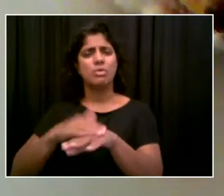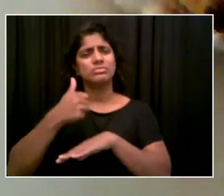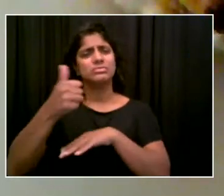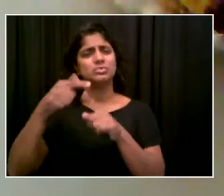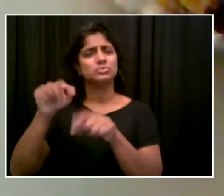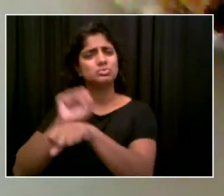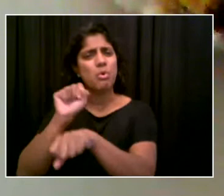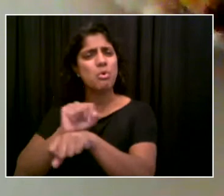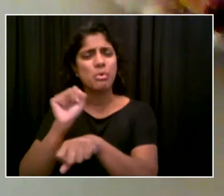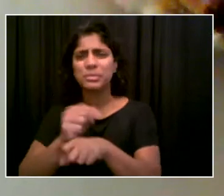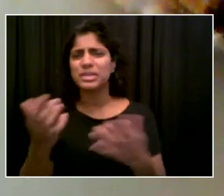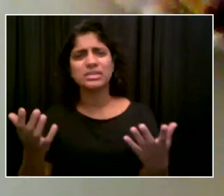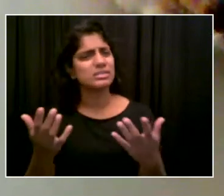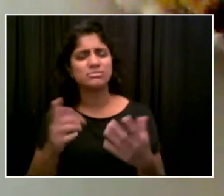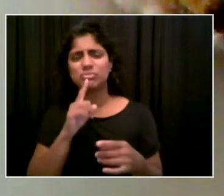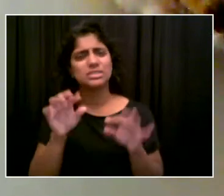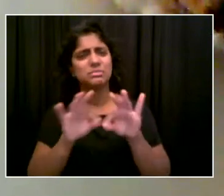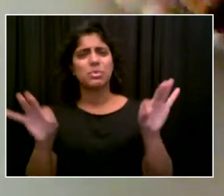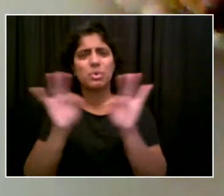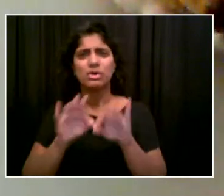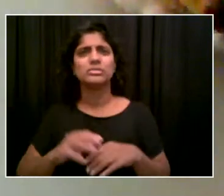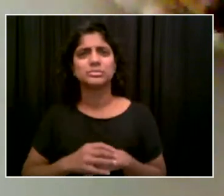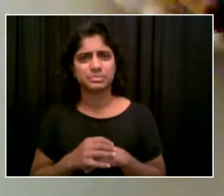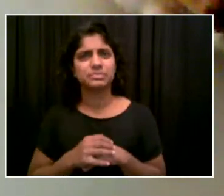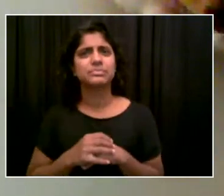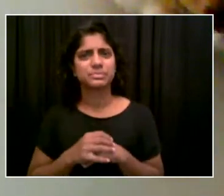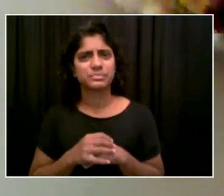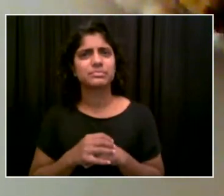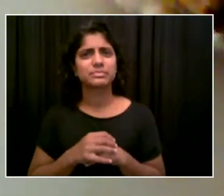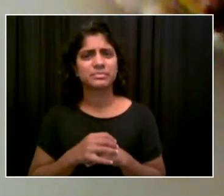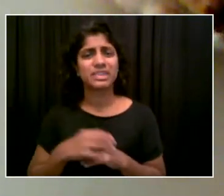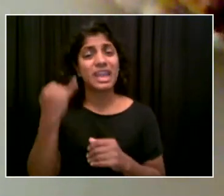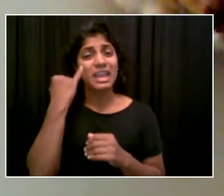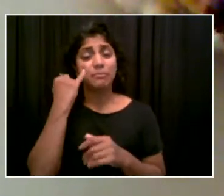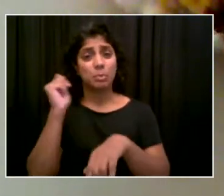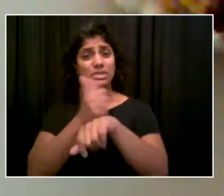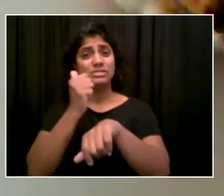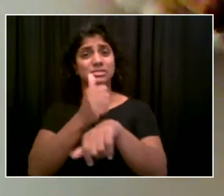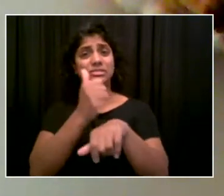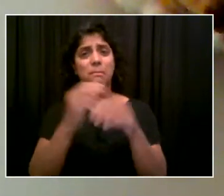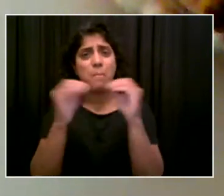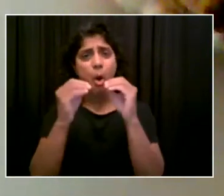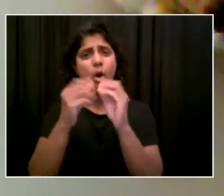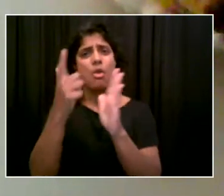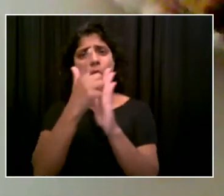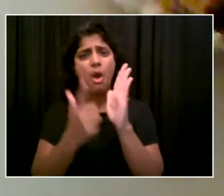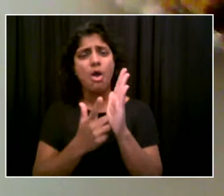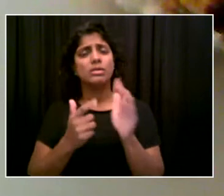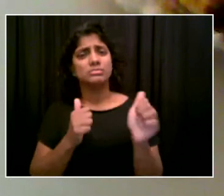ABLE TO REDUCE TRAFFIC IN SOUTH BRONX AND SOUTHEAST QUEES N WITH EQUITY